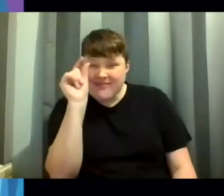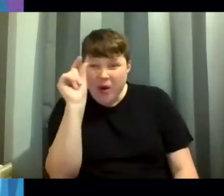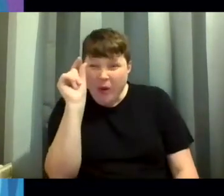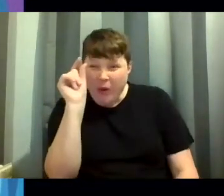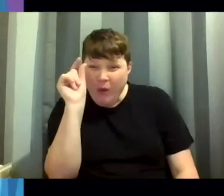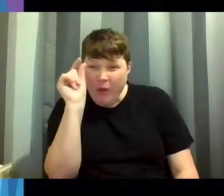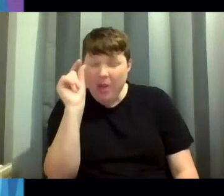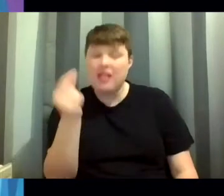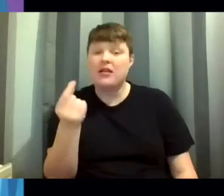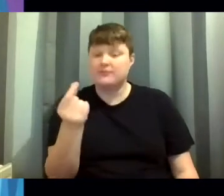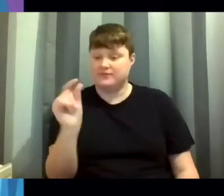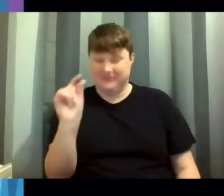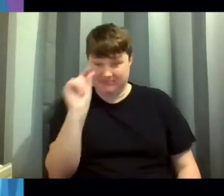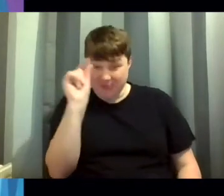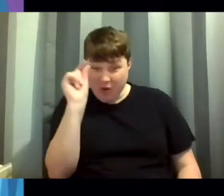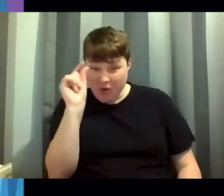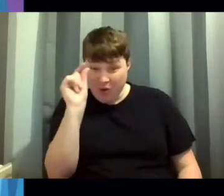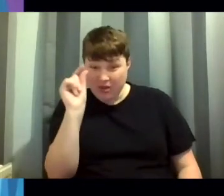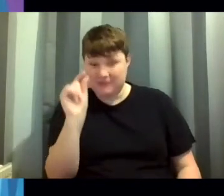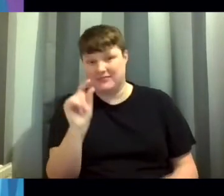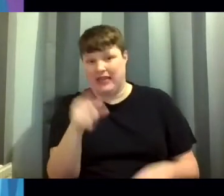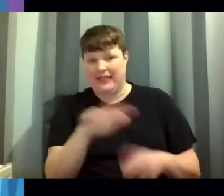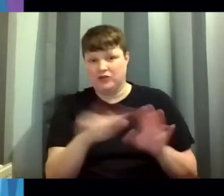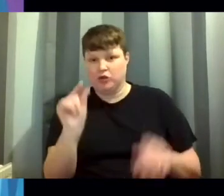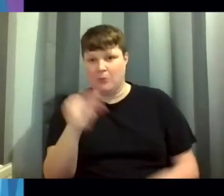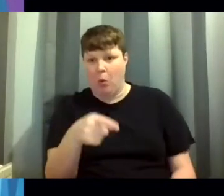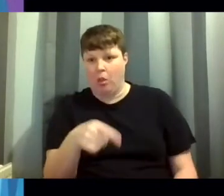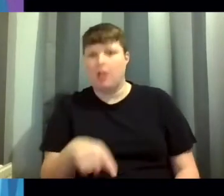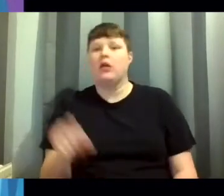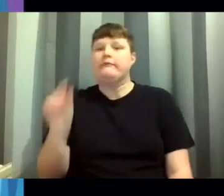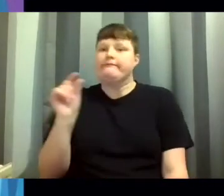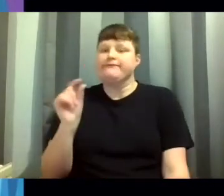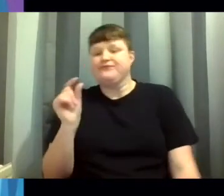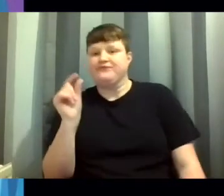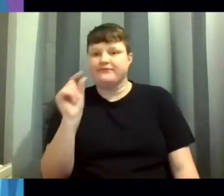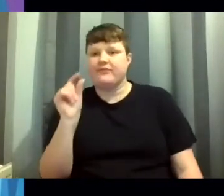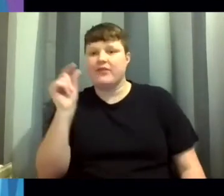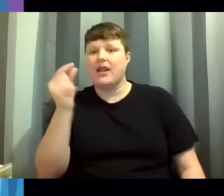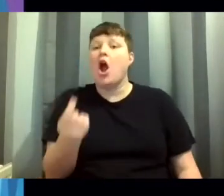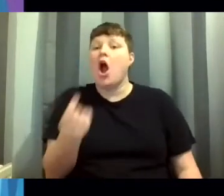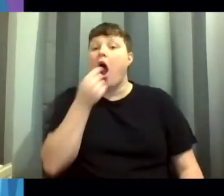capsule. I say small but that's not that small a capsule to swallow! Then,